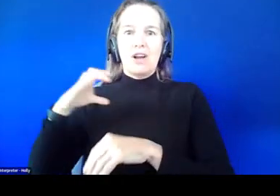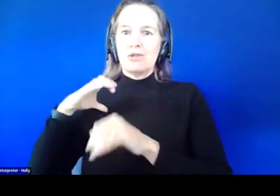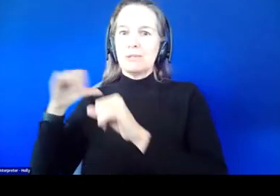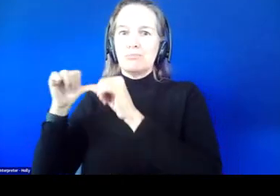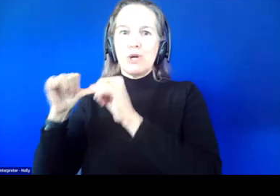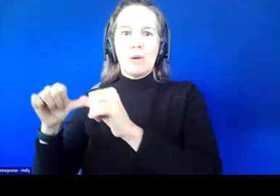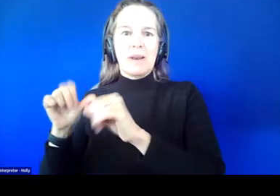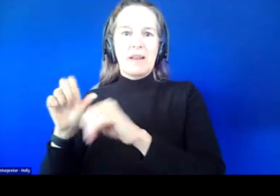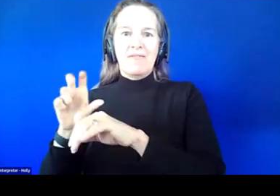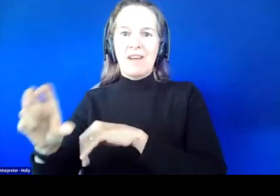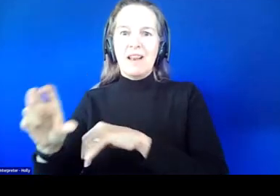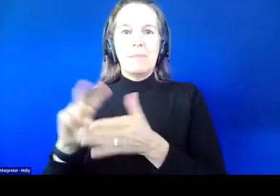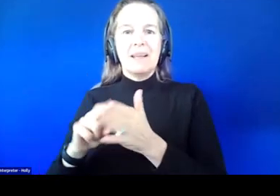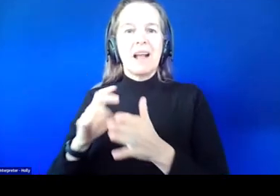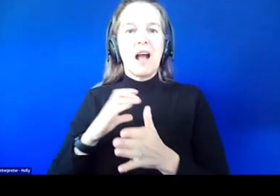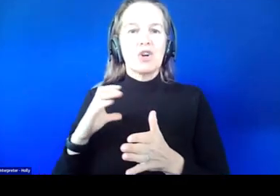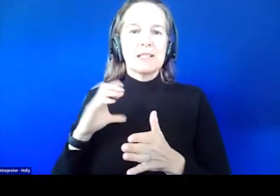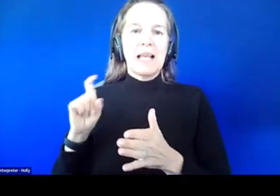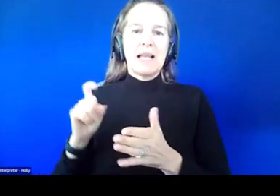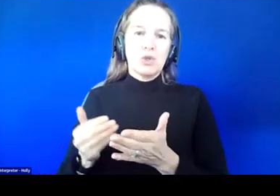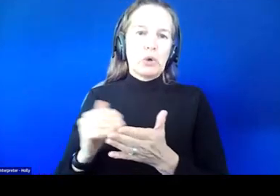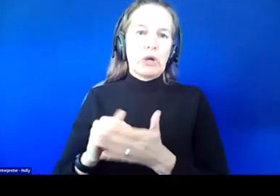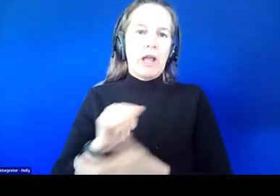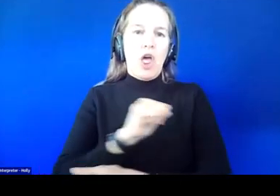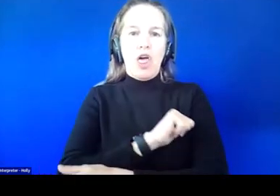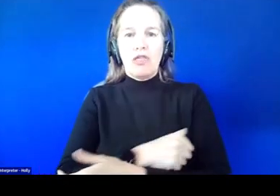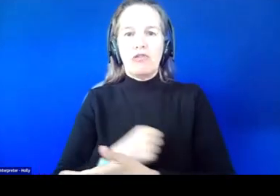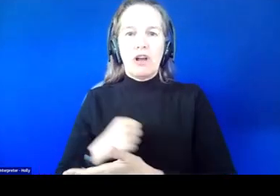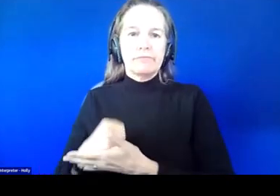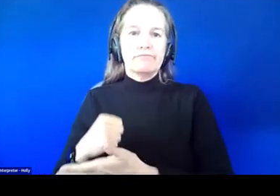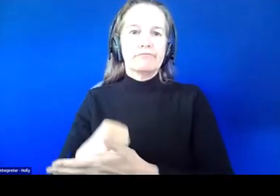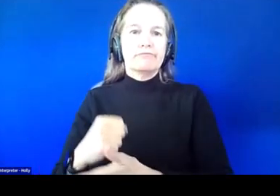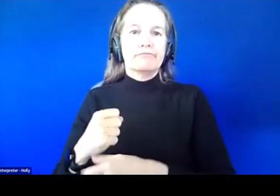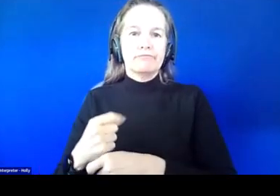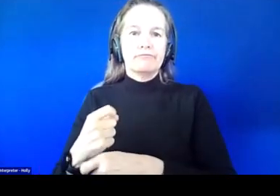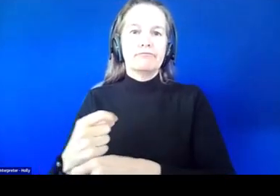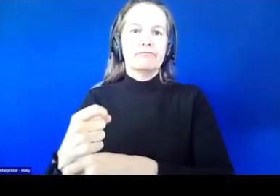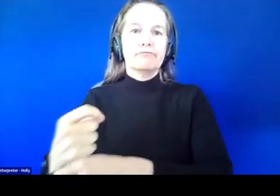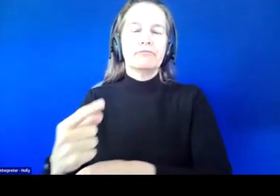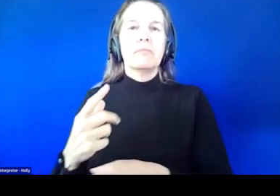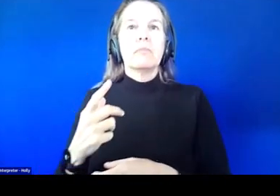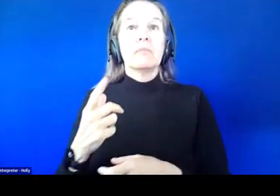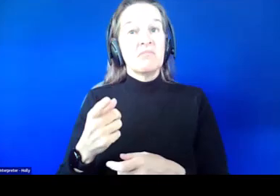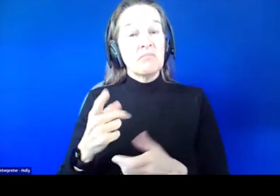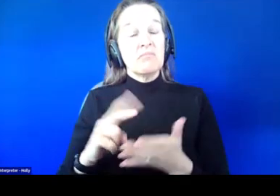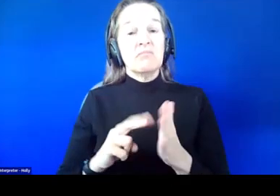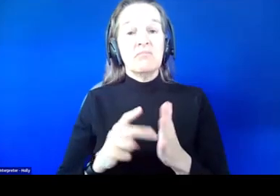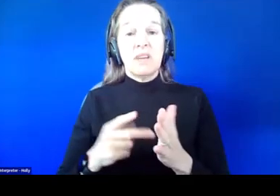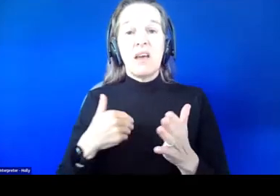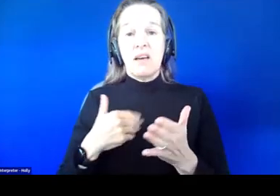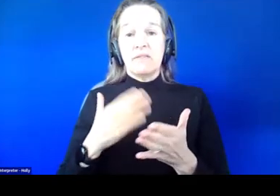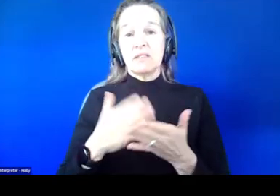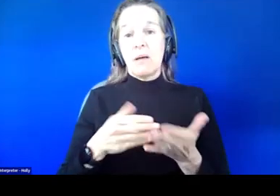it. This unfortunately has led to funding gaps and